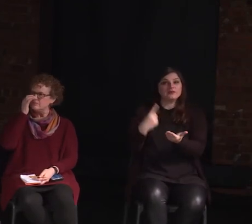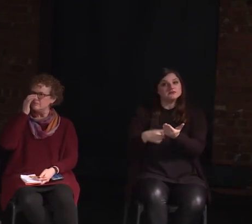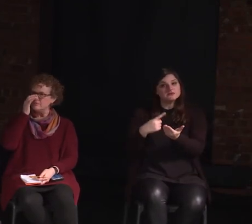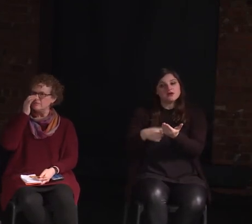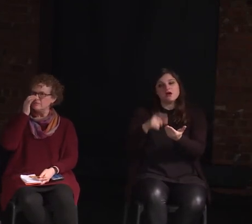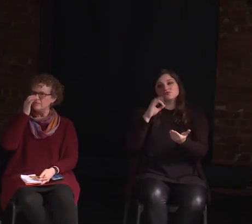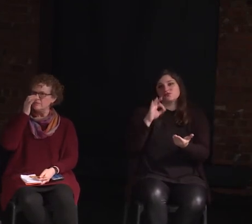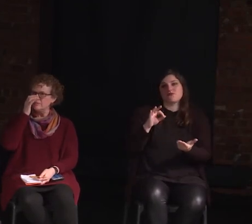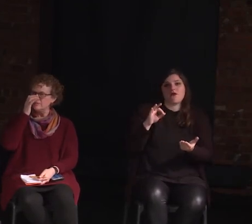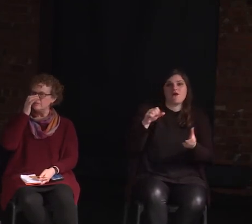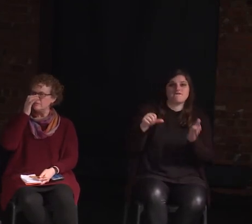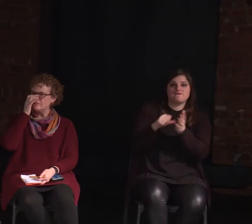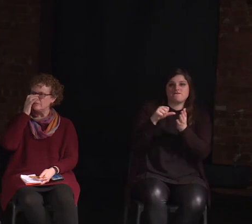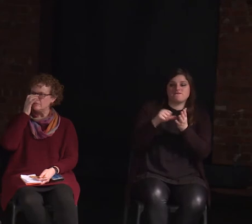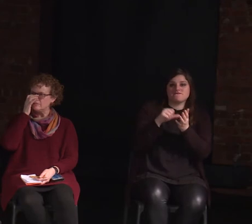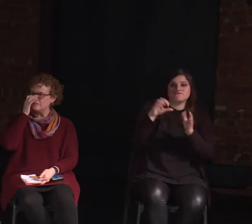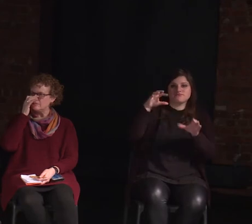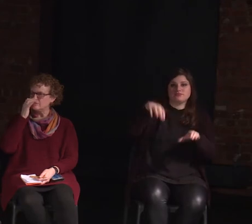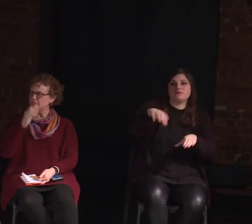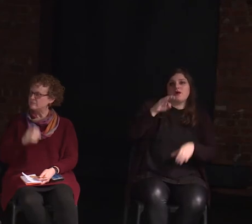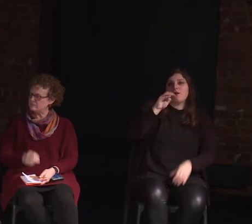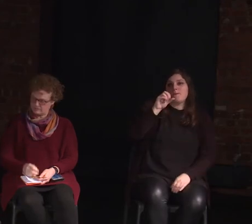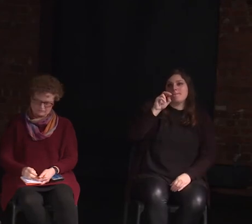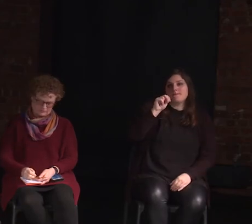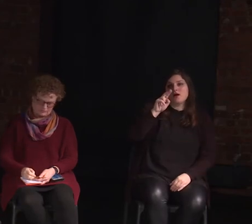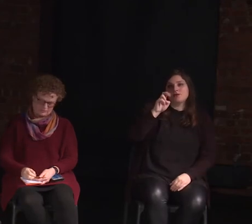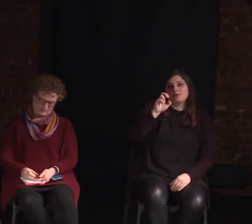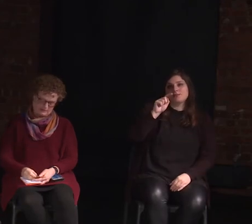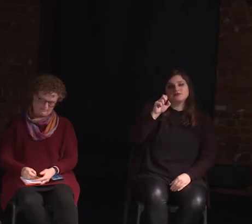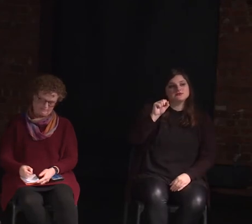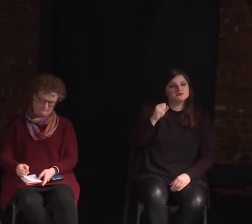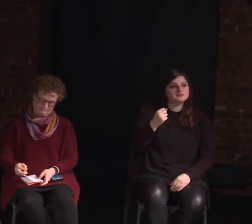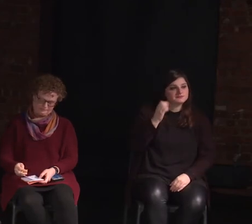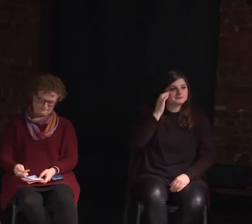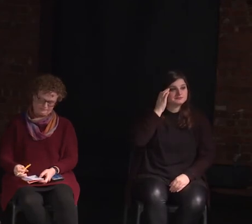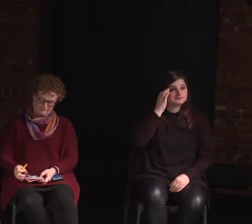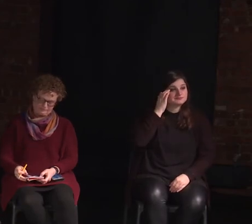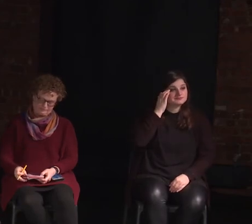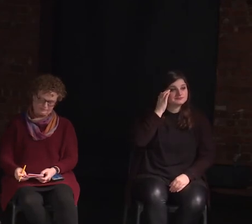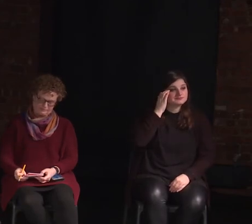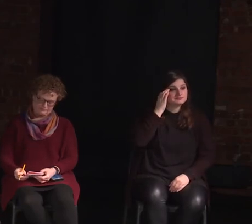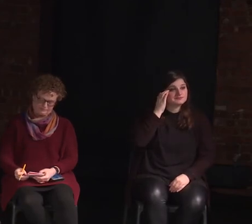I don't want to go into that in too great depth but it is in some way maybe the thing that